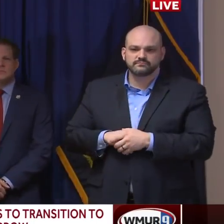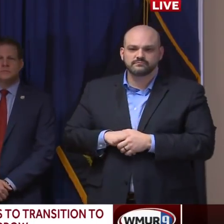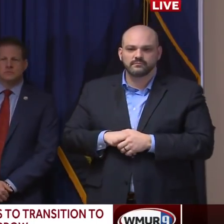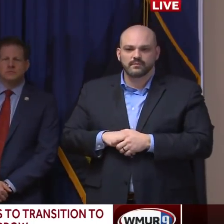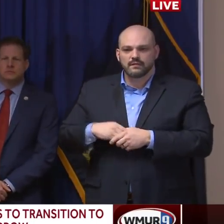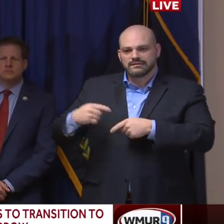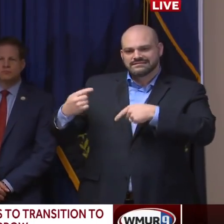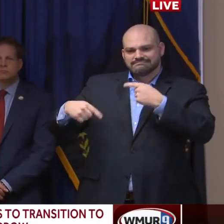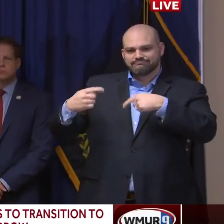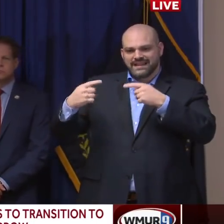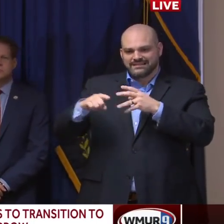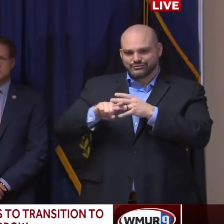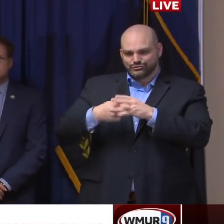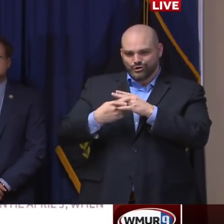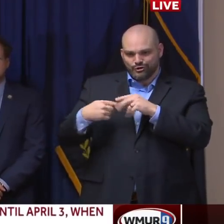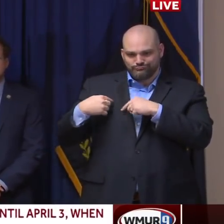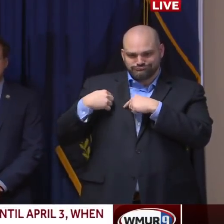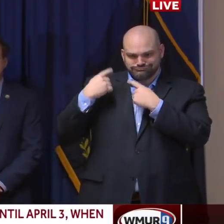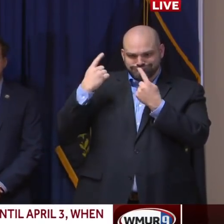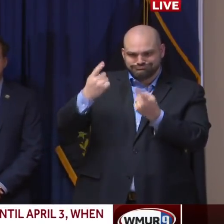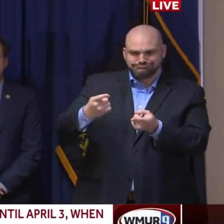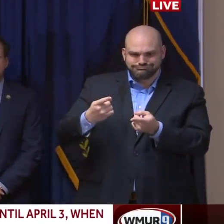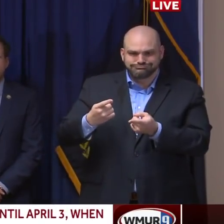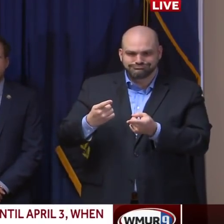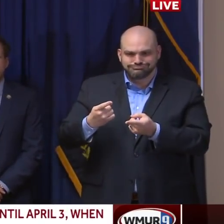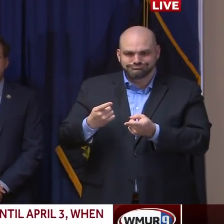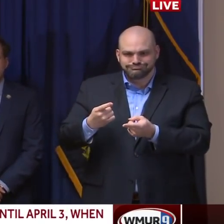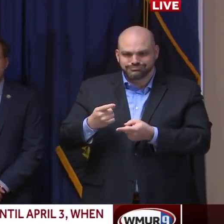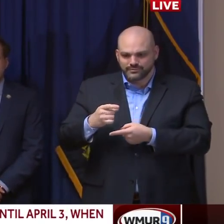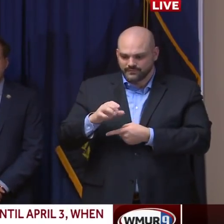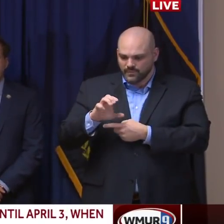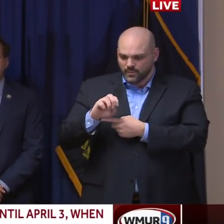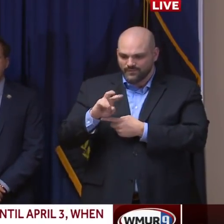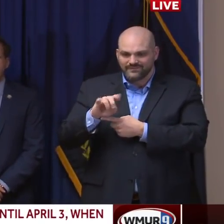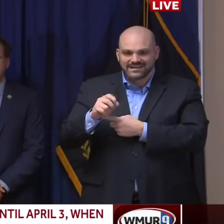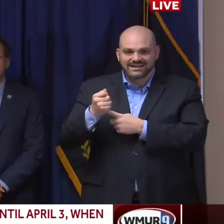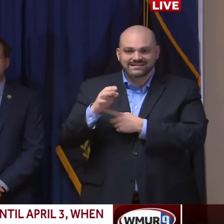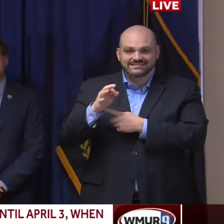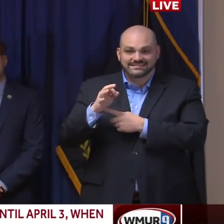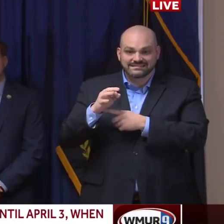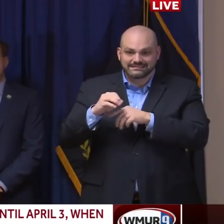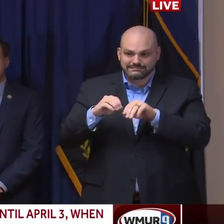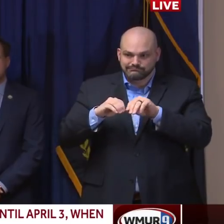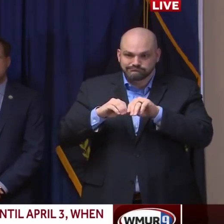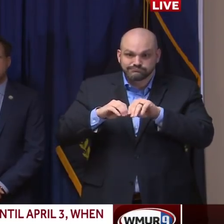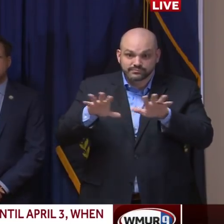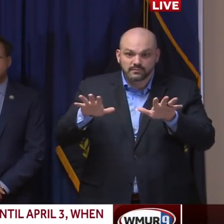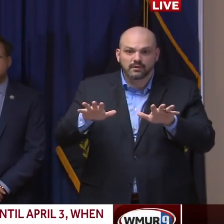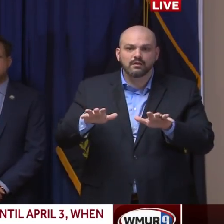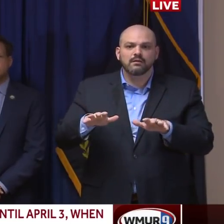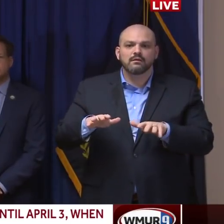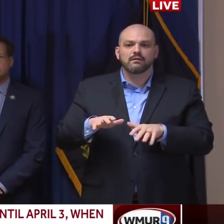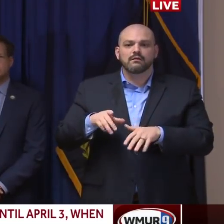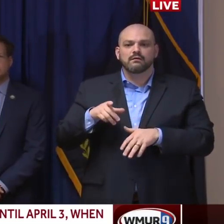AS A PERSON WHO HAS ADVOCATED FOR LOCAL CONTROL, A SUSPENDED DEBATE HAS GONE ON.